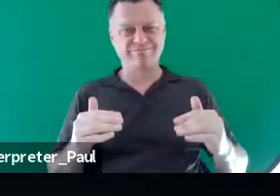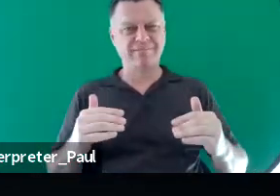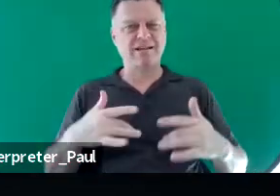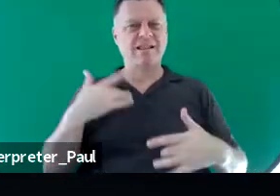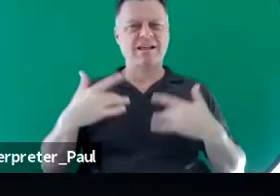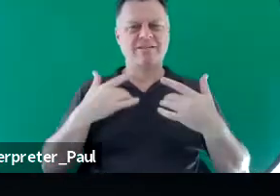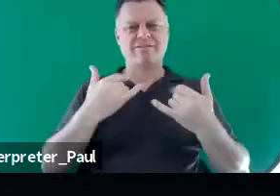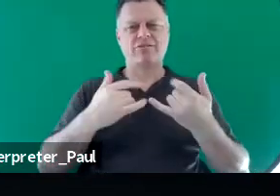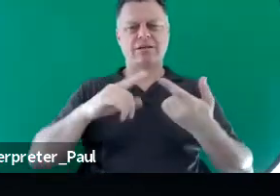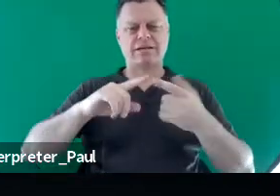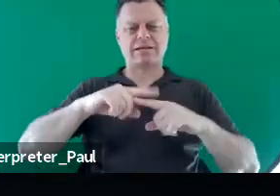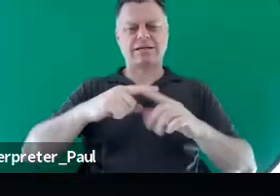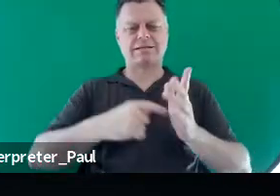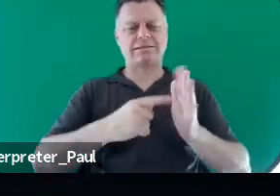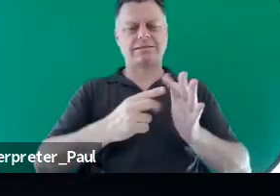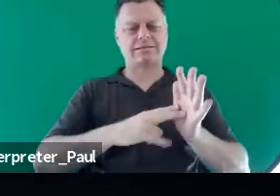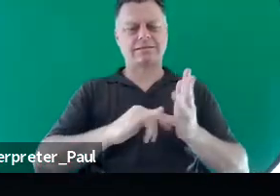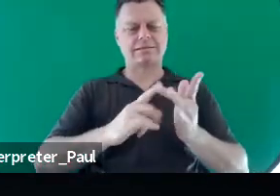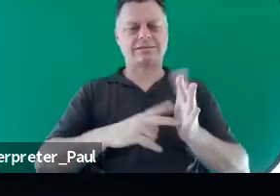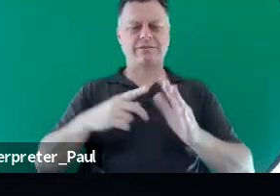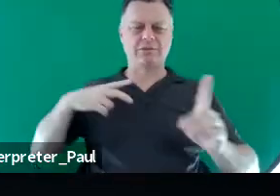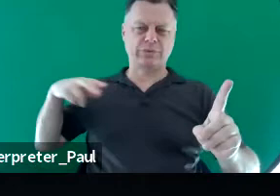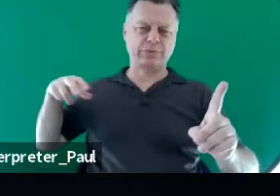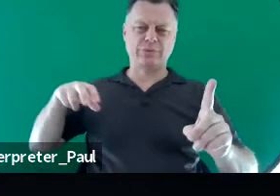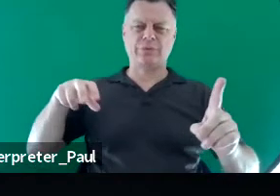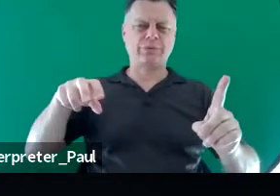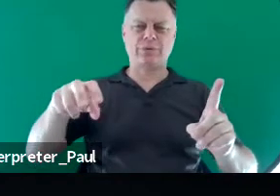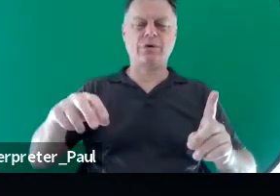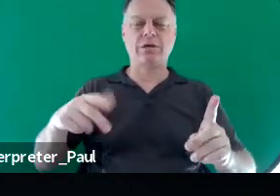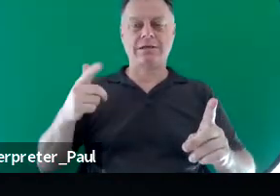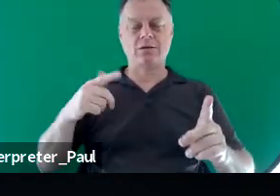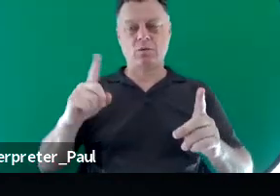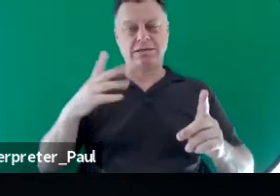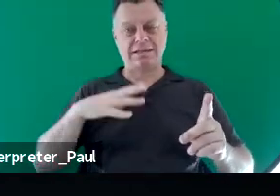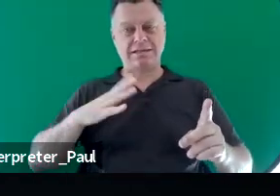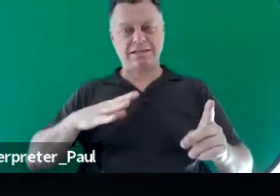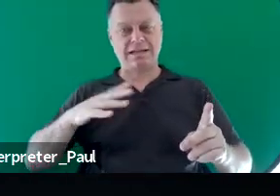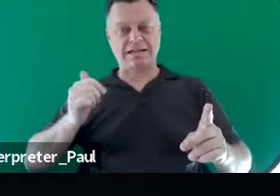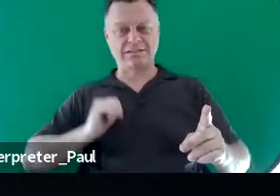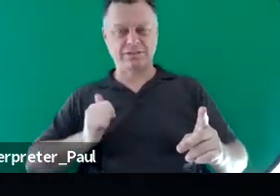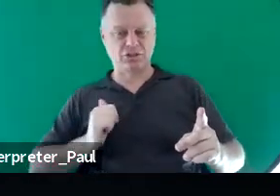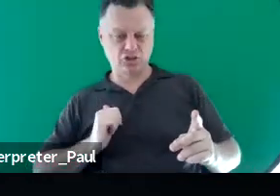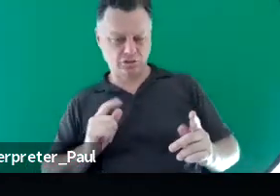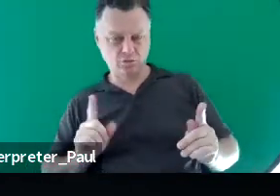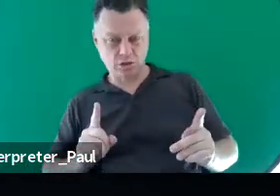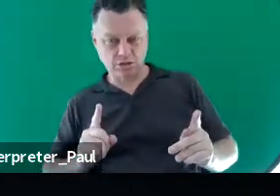and one that requires this expectation, you know, the expectation that all students with